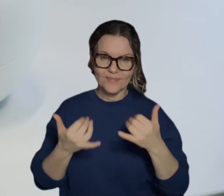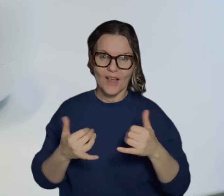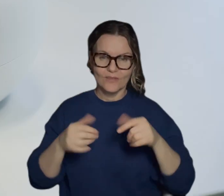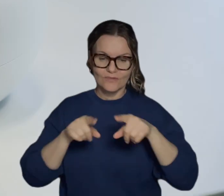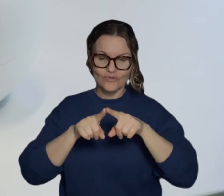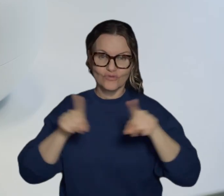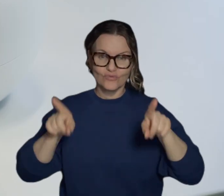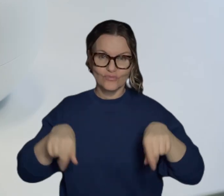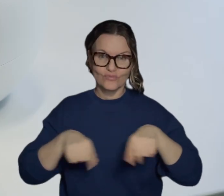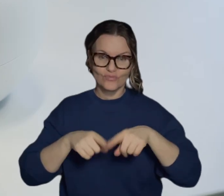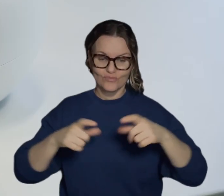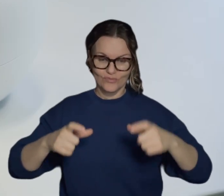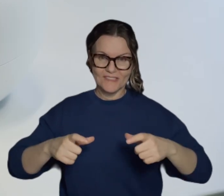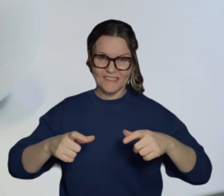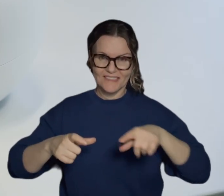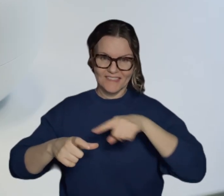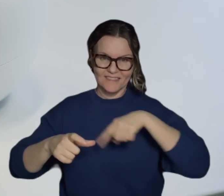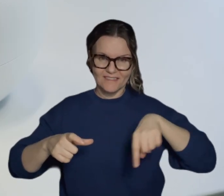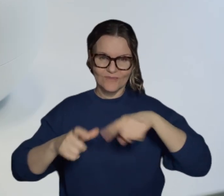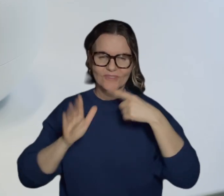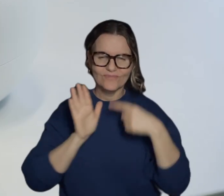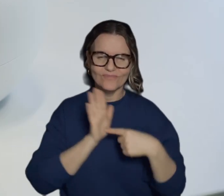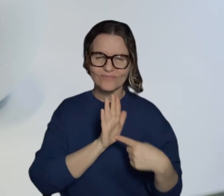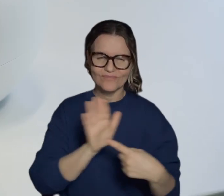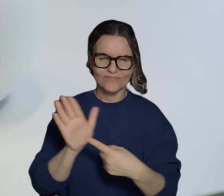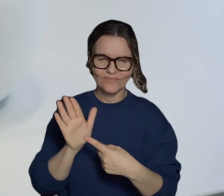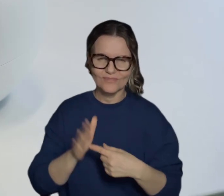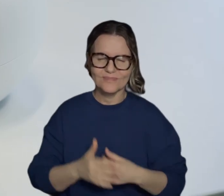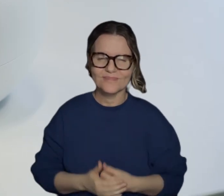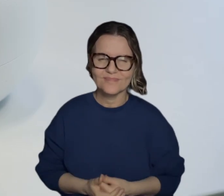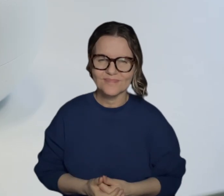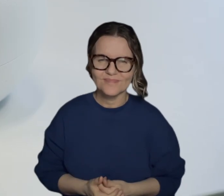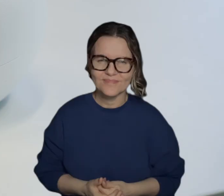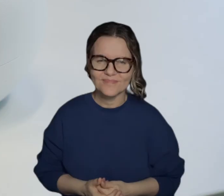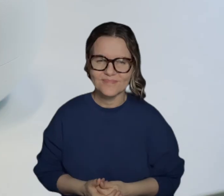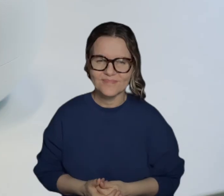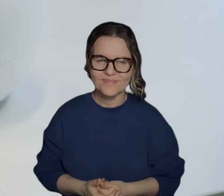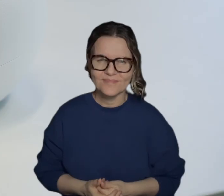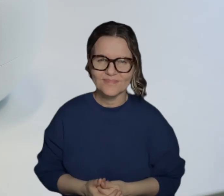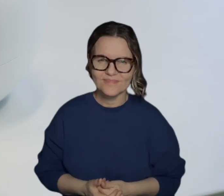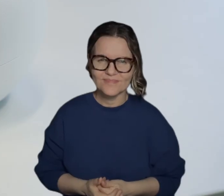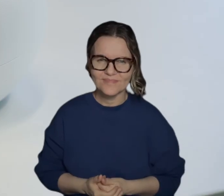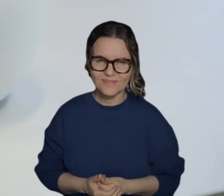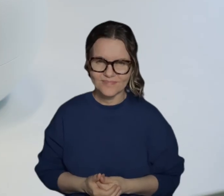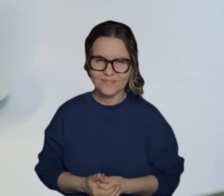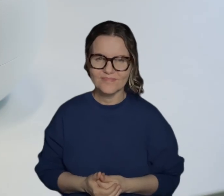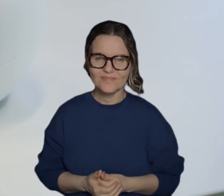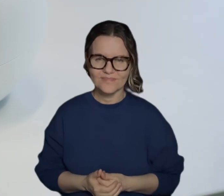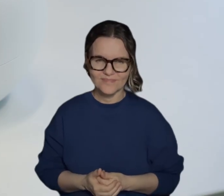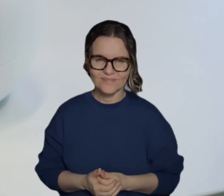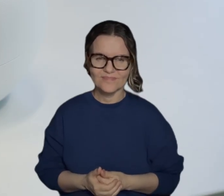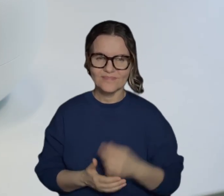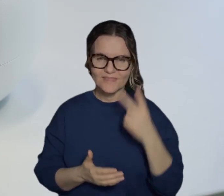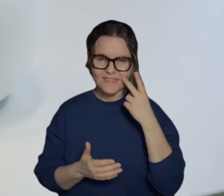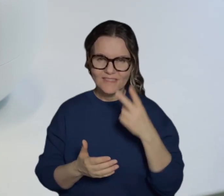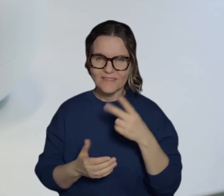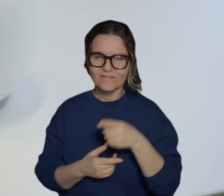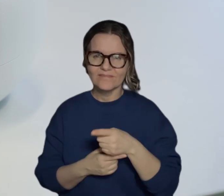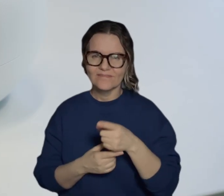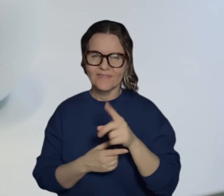going to start with what is on the front of the screen and then we'll show you where the button is to turn it on because it's actually on the back back of the pump so right here on the front